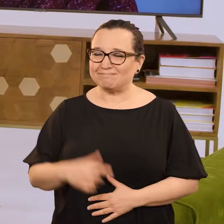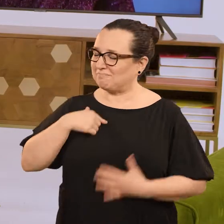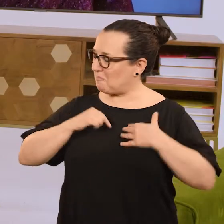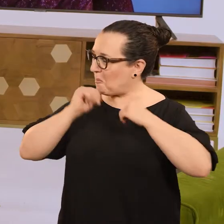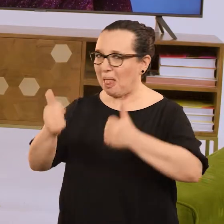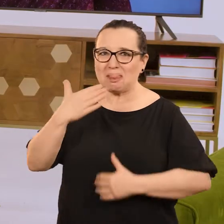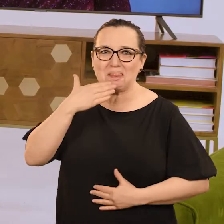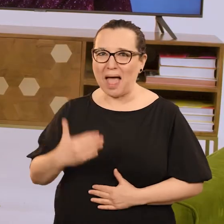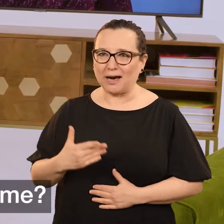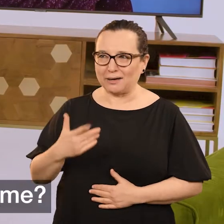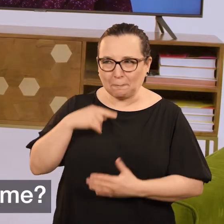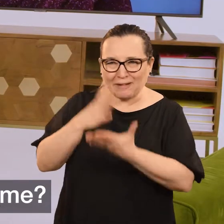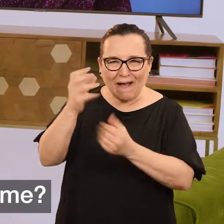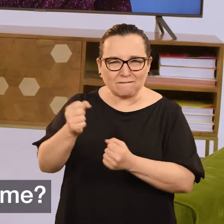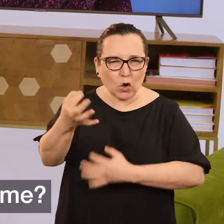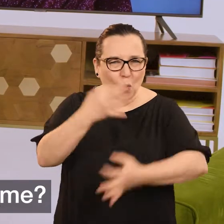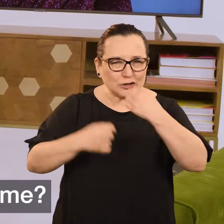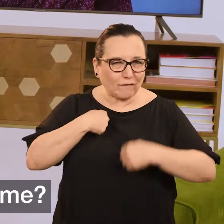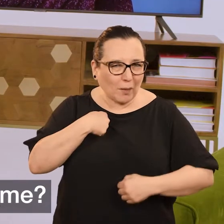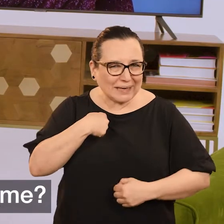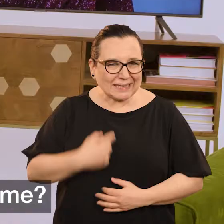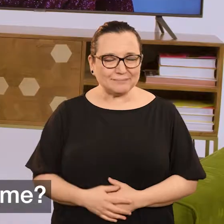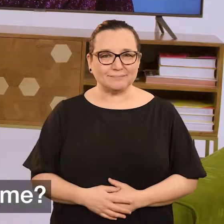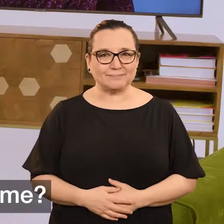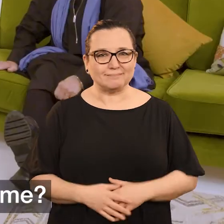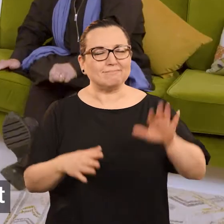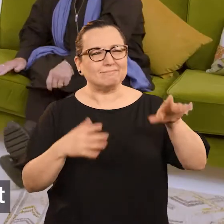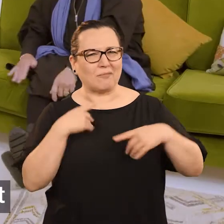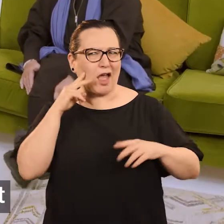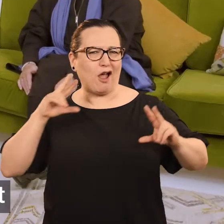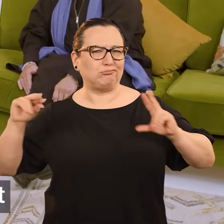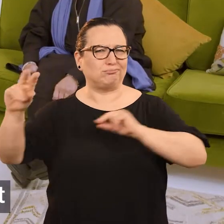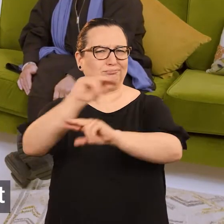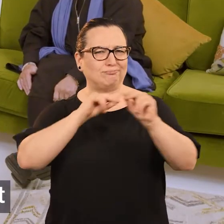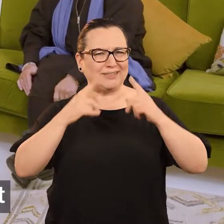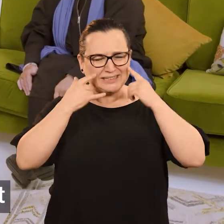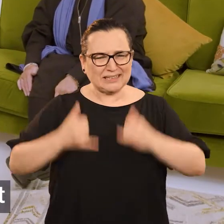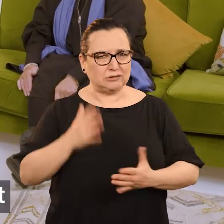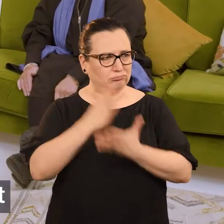I'm very well. Thank you. I believe you have a question for me? What I've been hearing is that